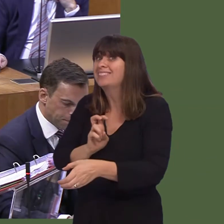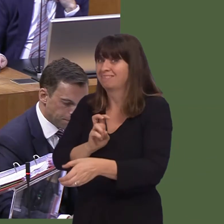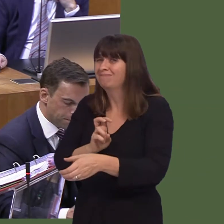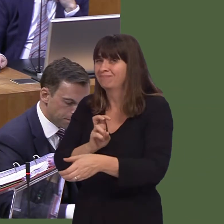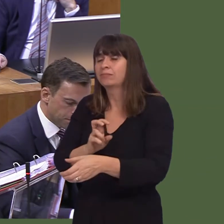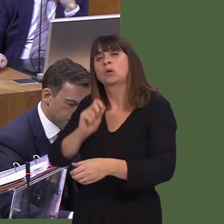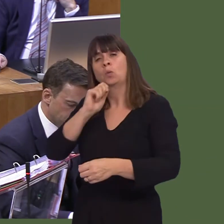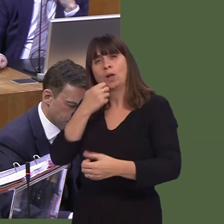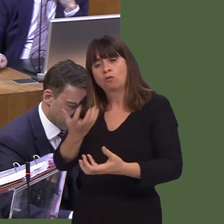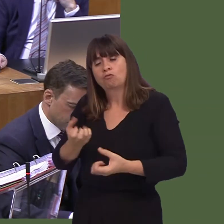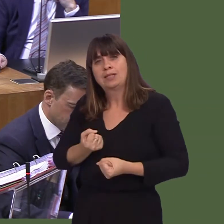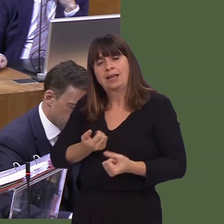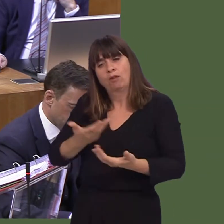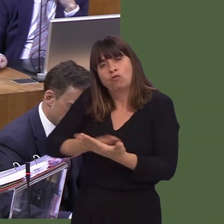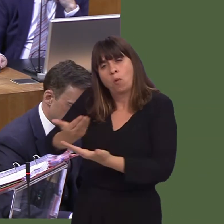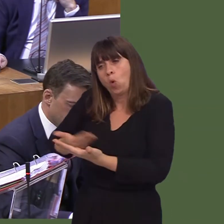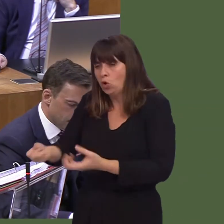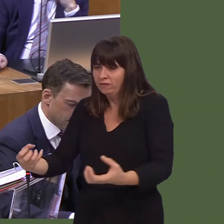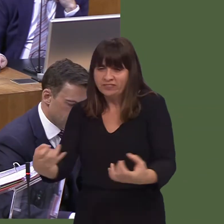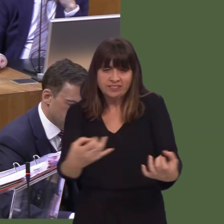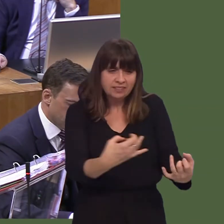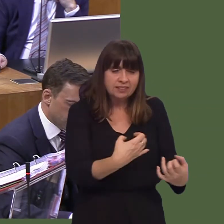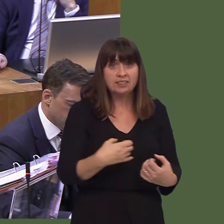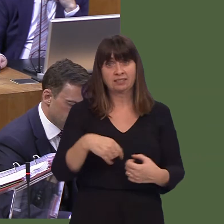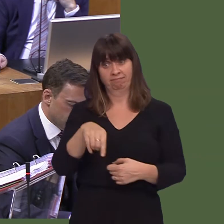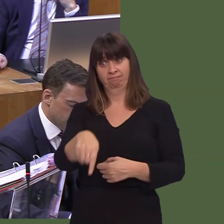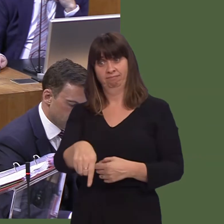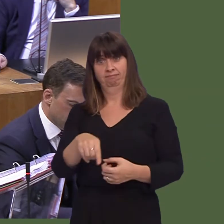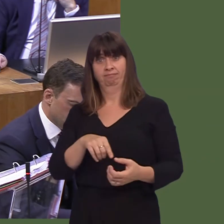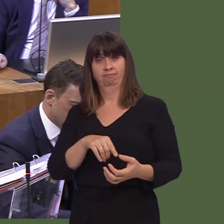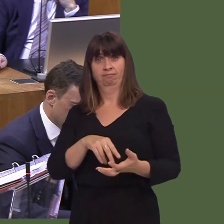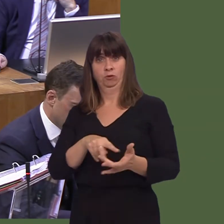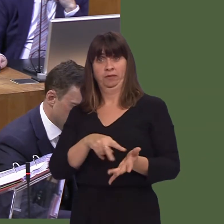end of October. So, it'll be very interesting to see what the young people themselves say about the